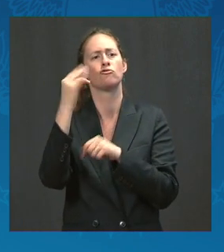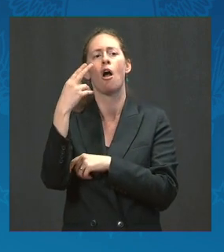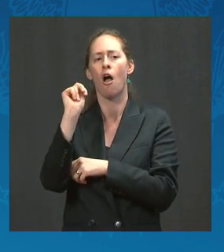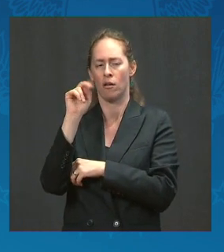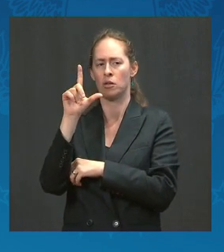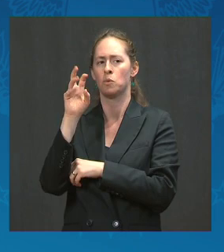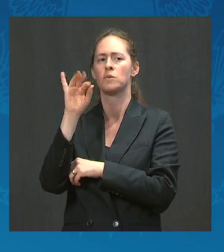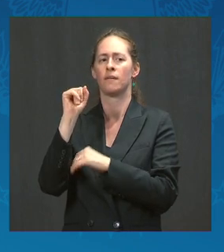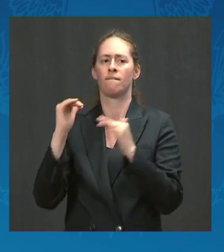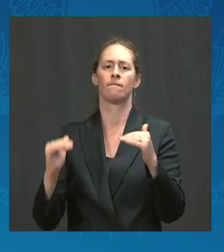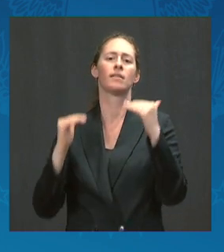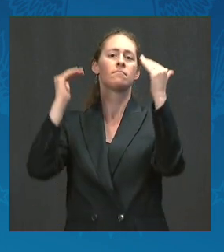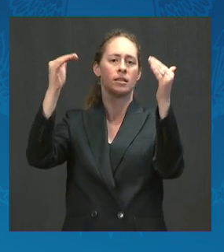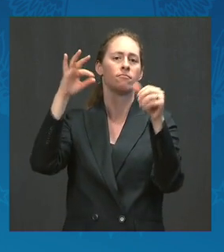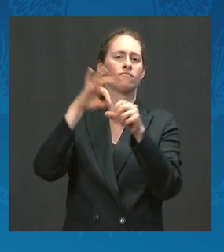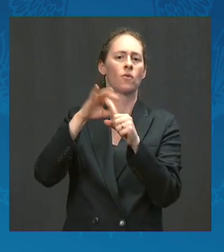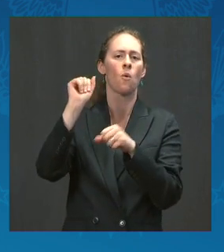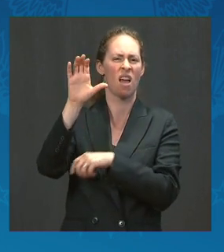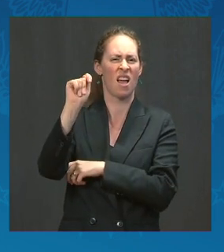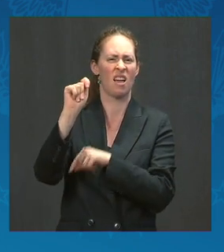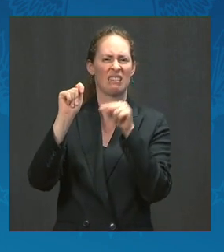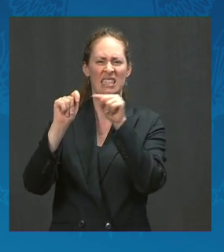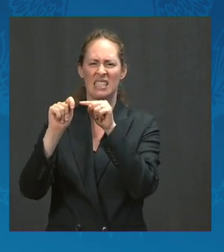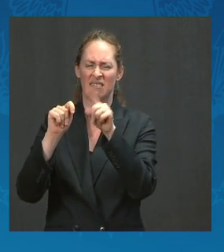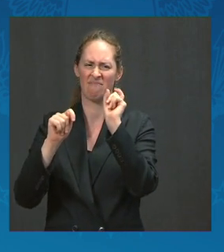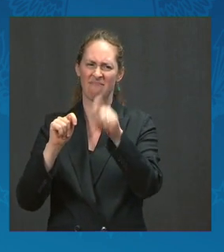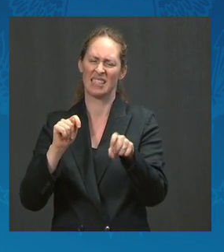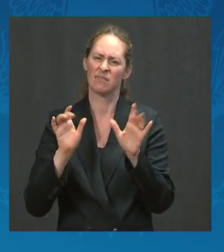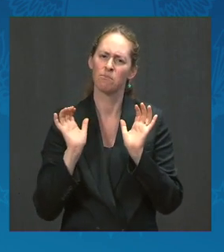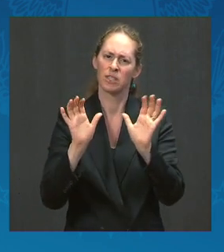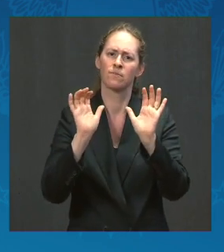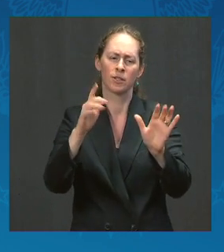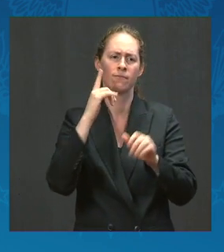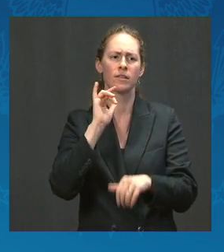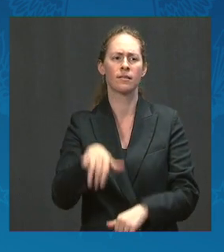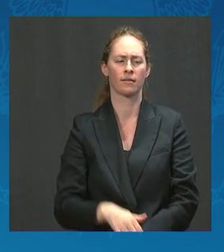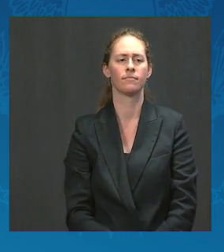Act, which would prevent discriminatory laws